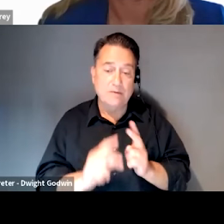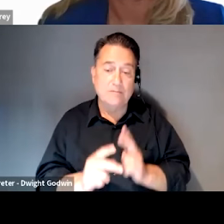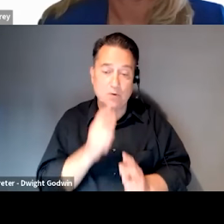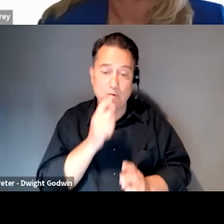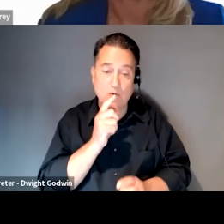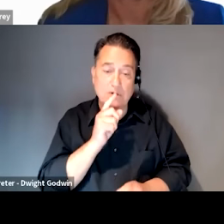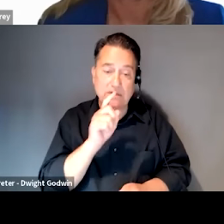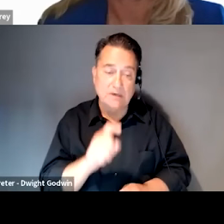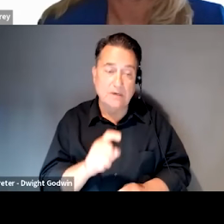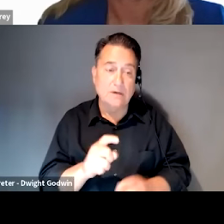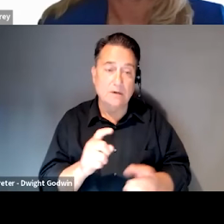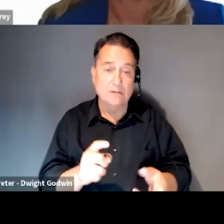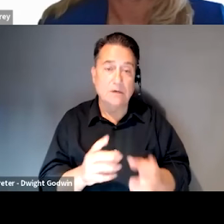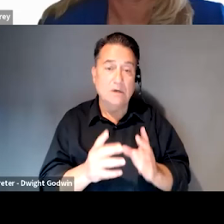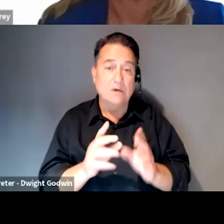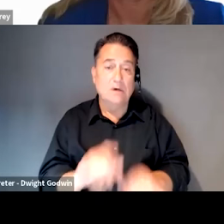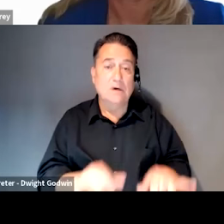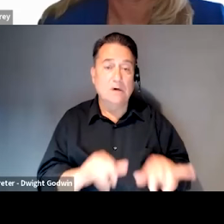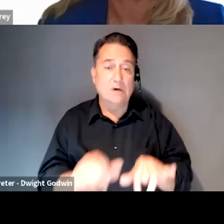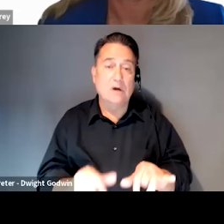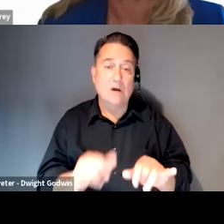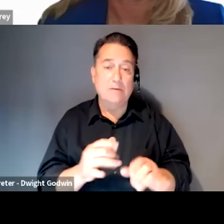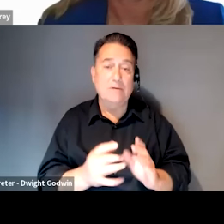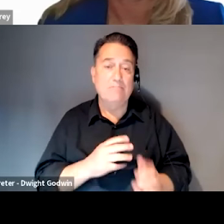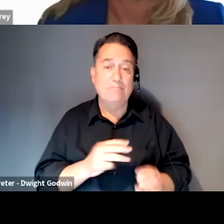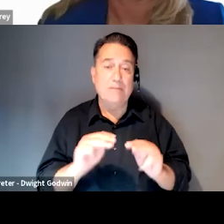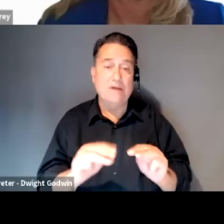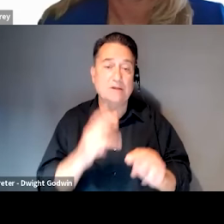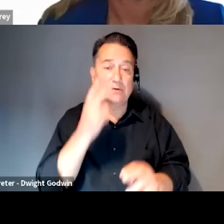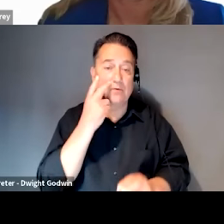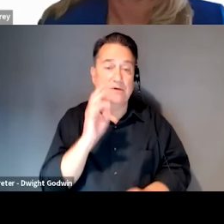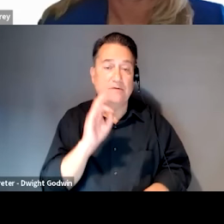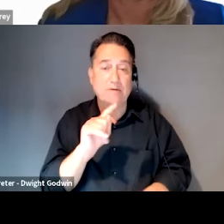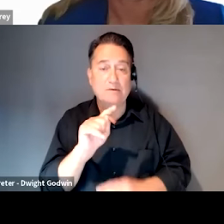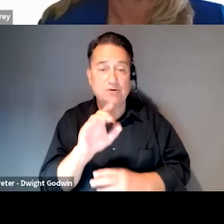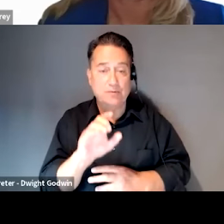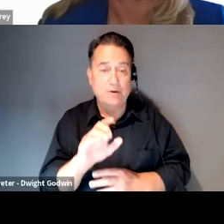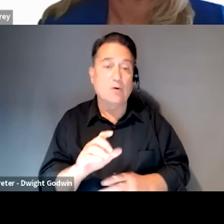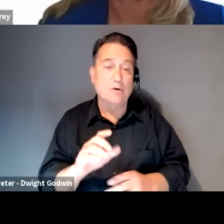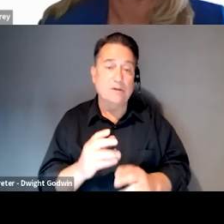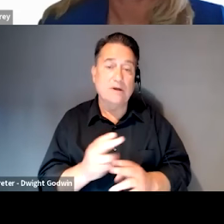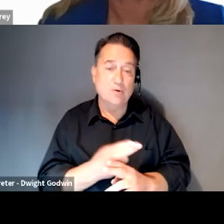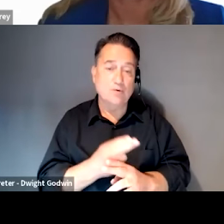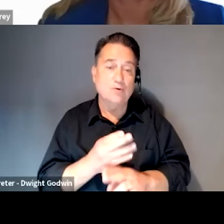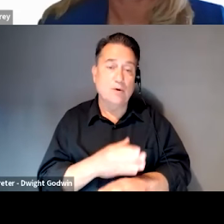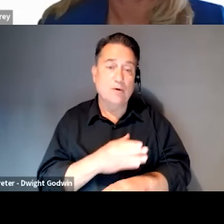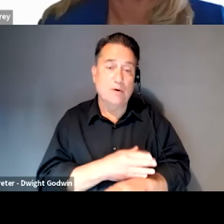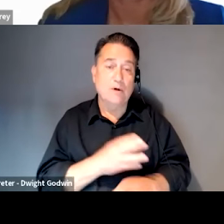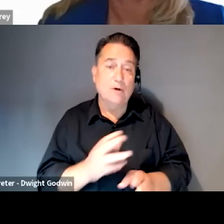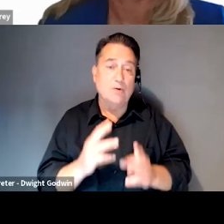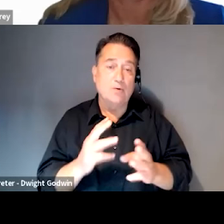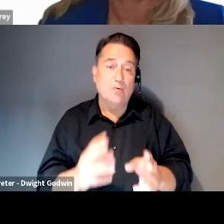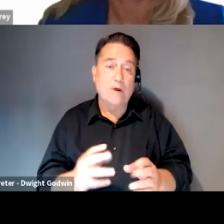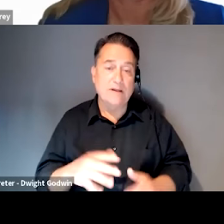Here are some common techniques we see in family treatment courts that they use to improve the way they engage families early in the process.